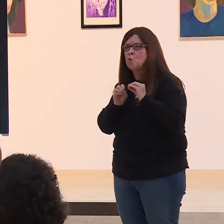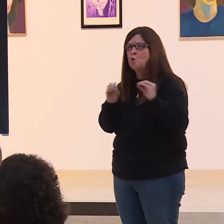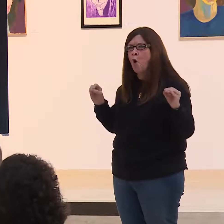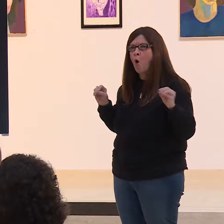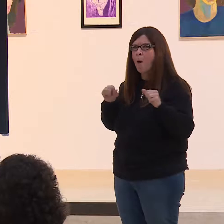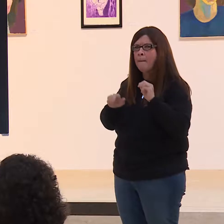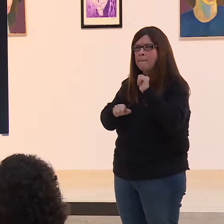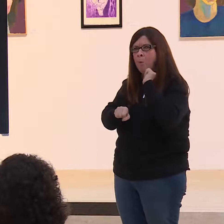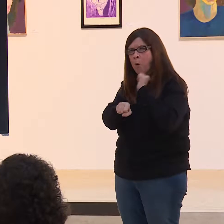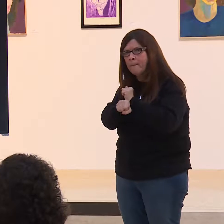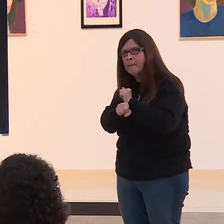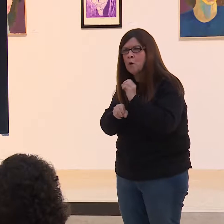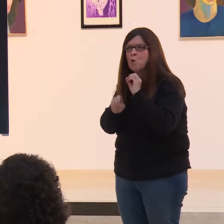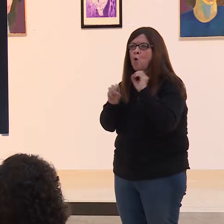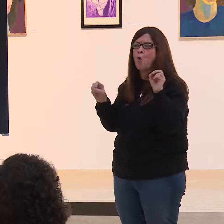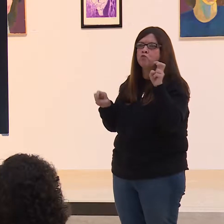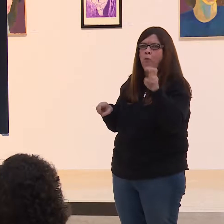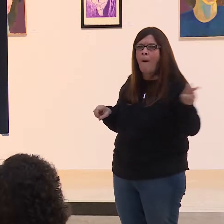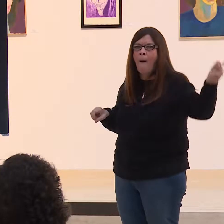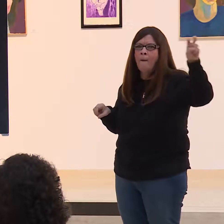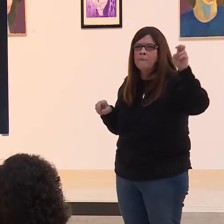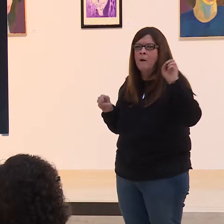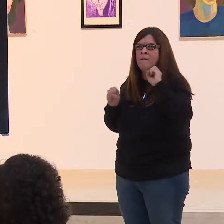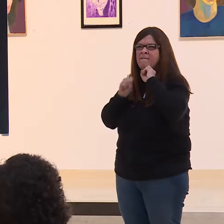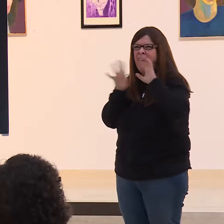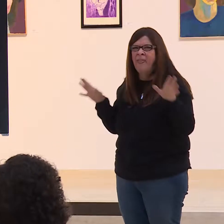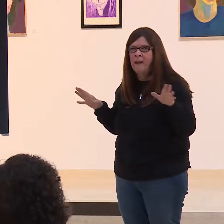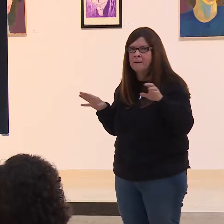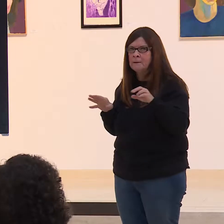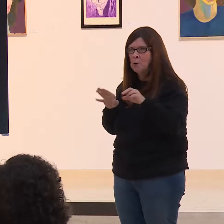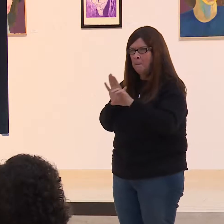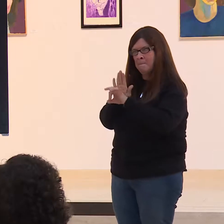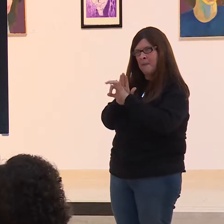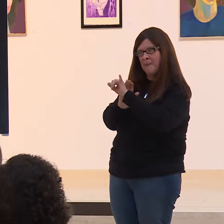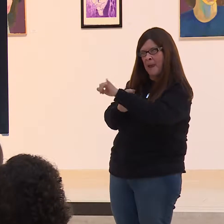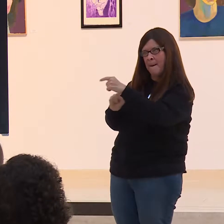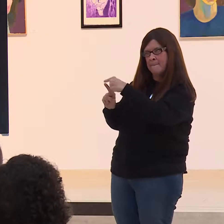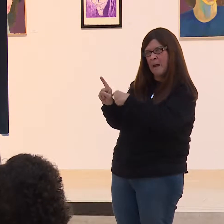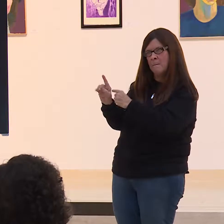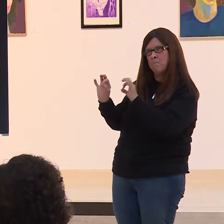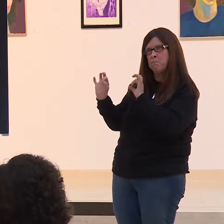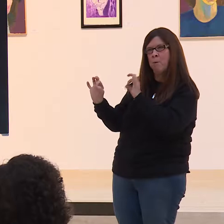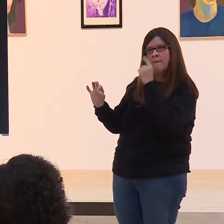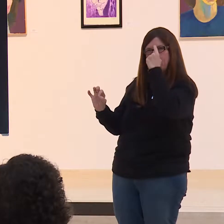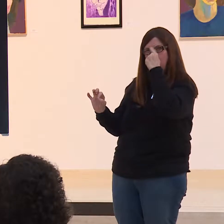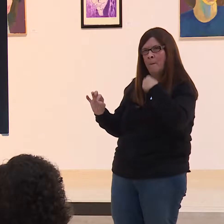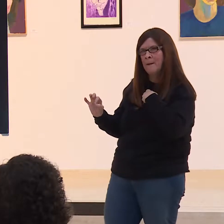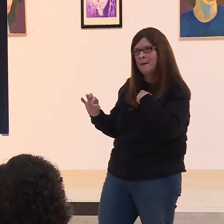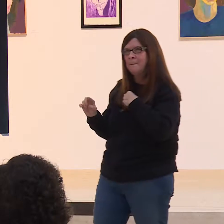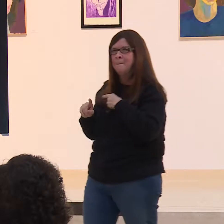I tried to choose a month to do this without any travel or work or any other commitments that would be taking